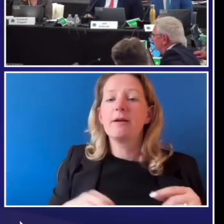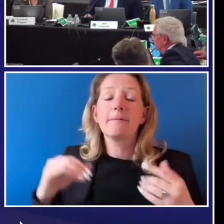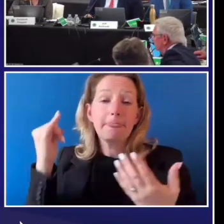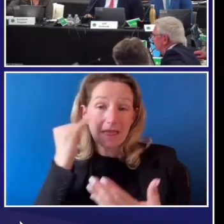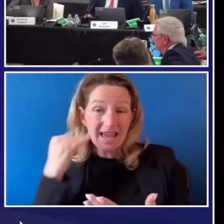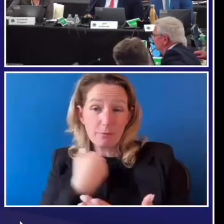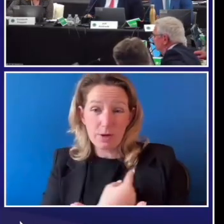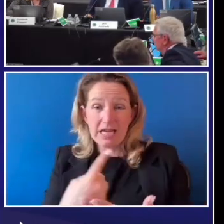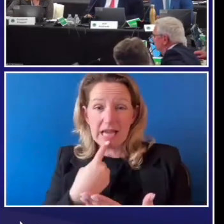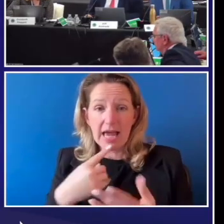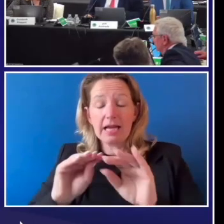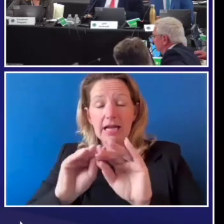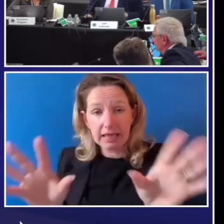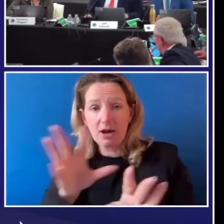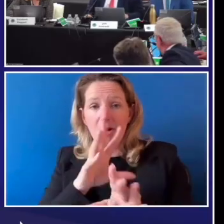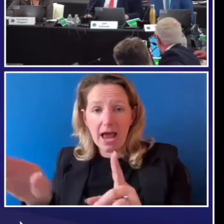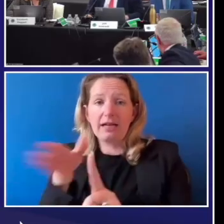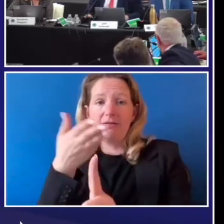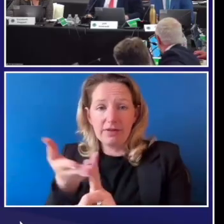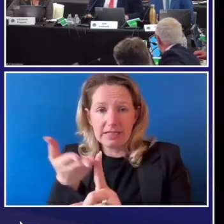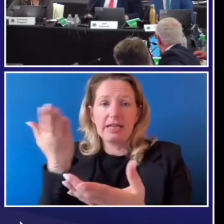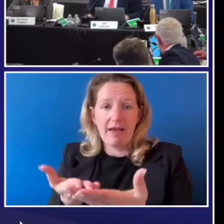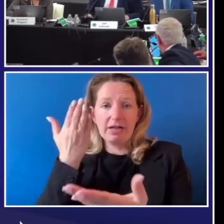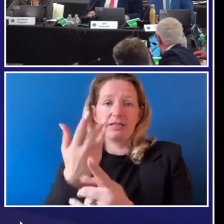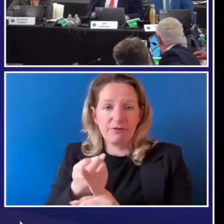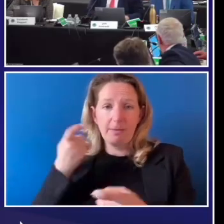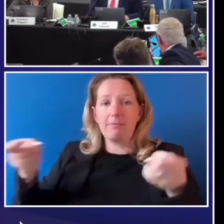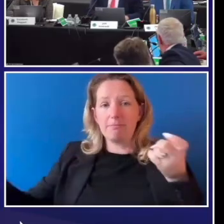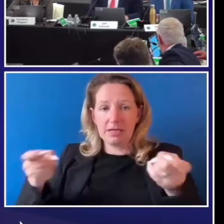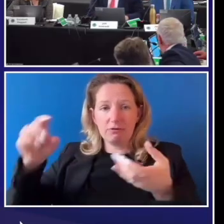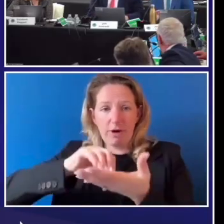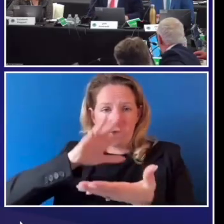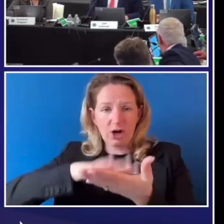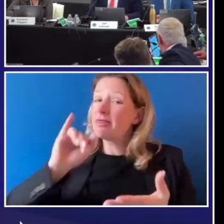That is a broad term that basically allows us to look at all the factors that were used in a given situation.